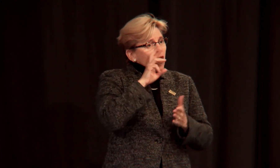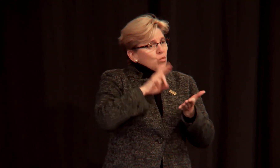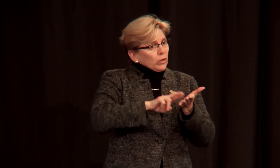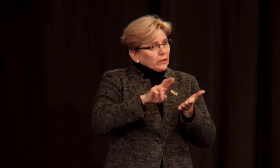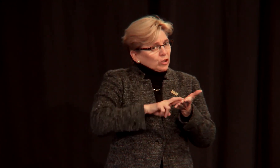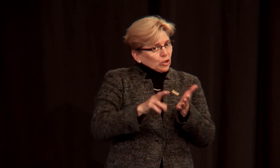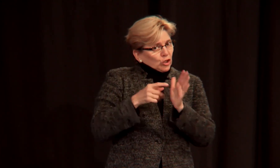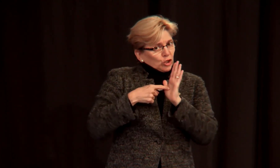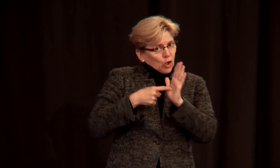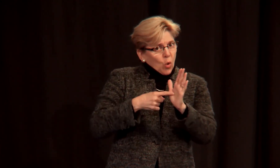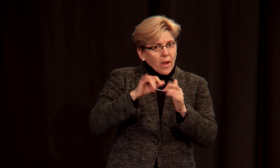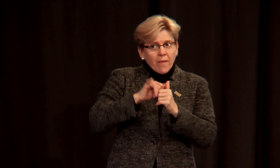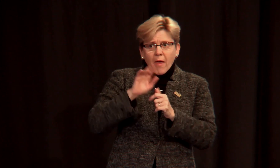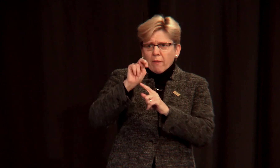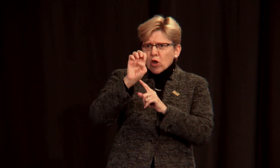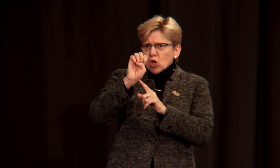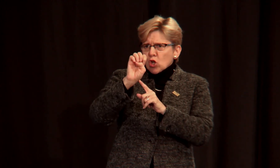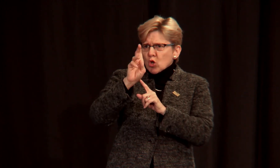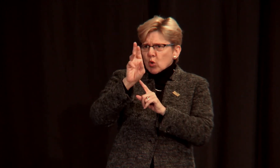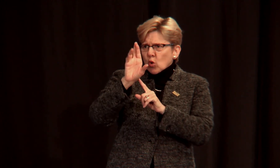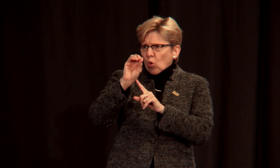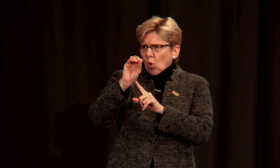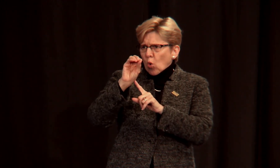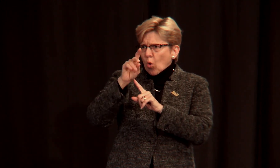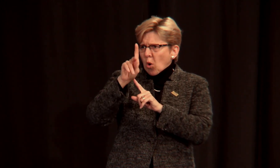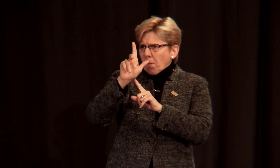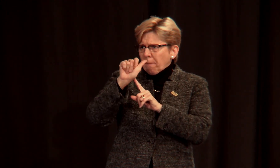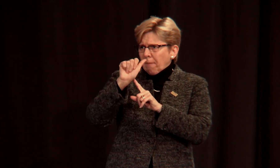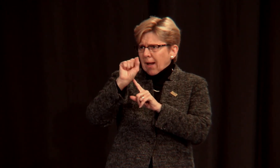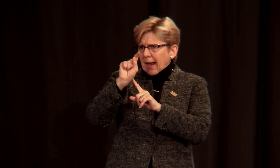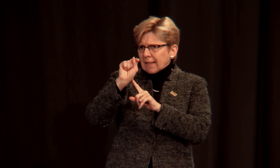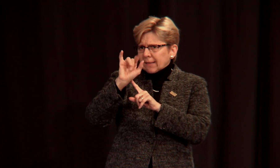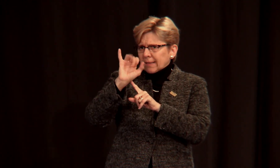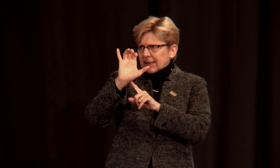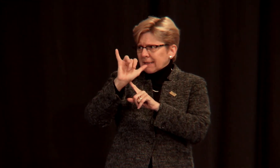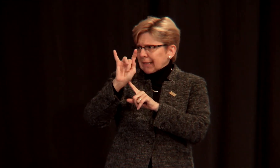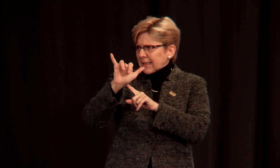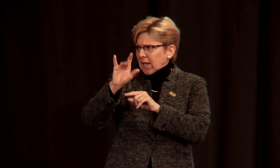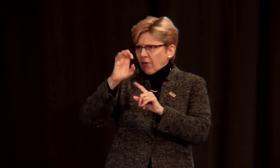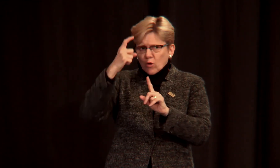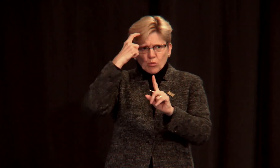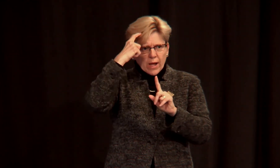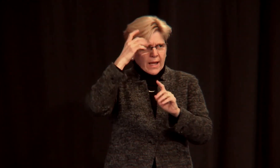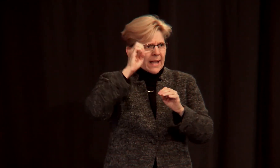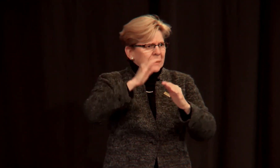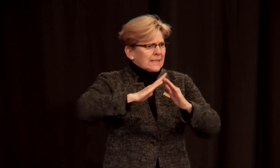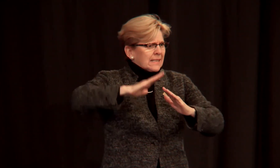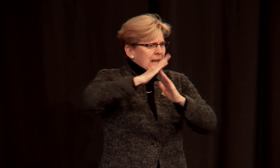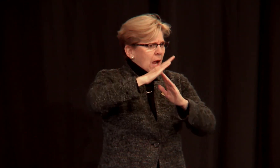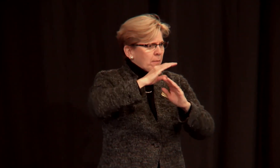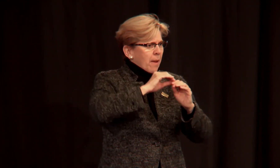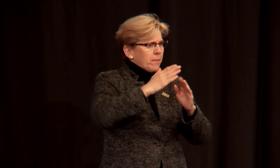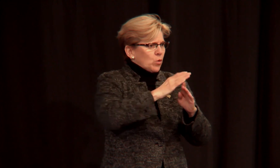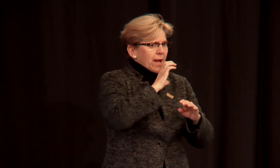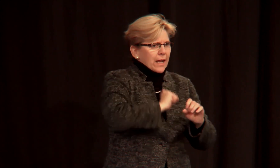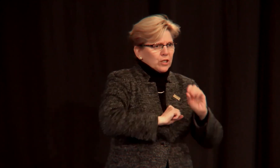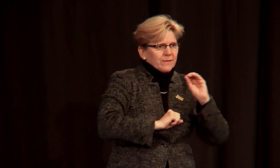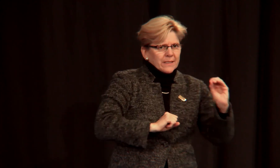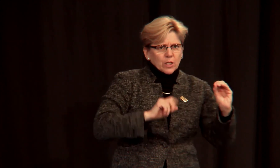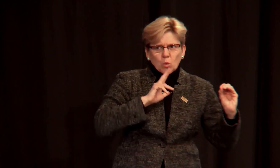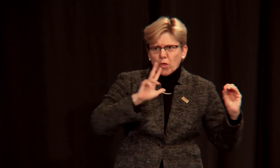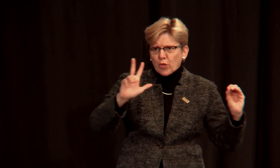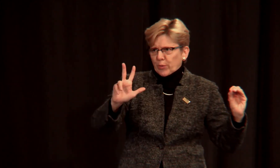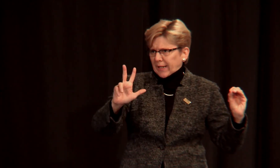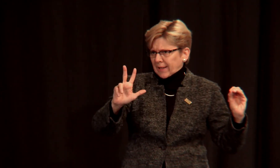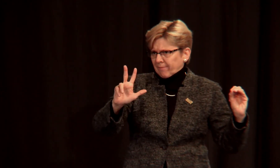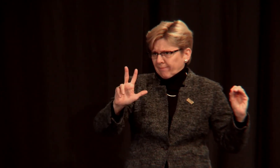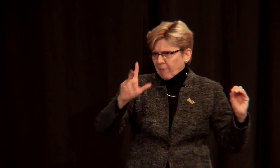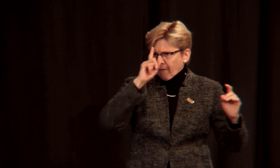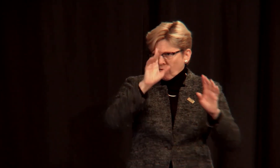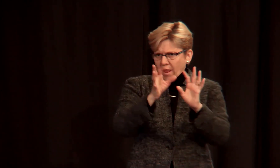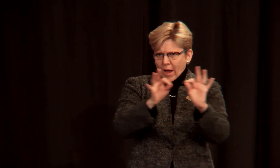Research shows that the neuroplasticity of the brain peaks between birth to 3.